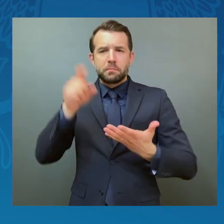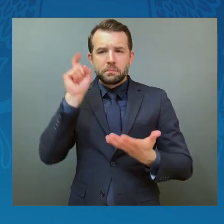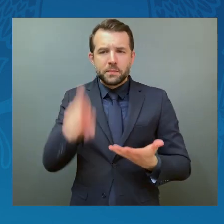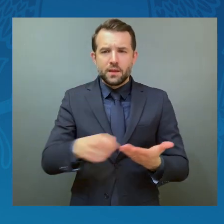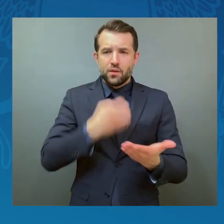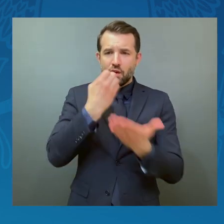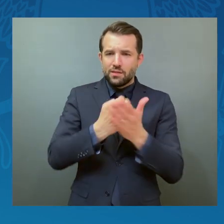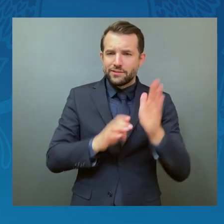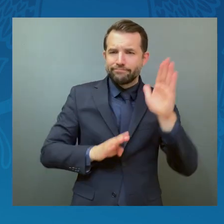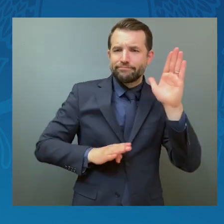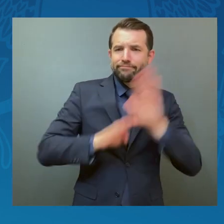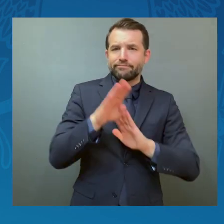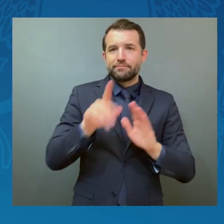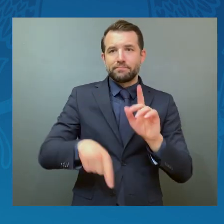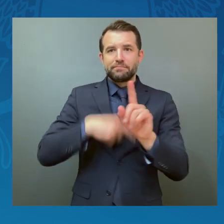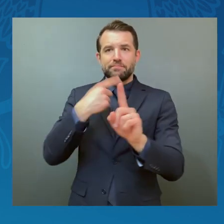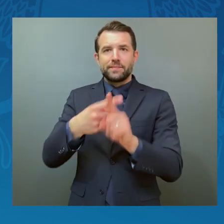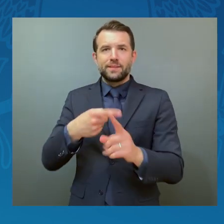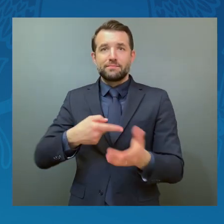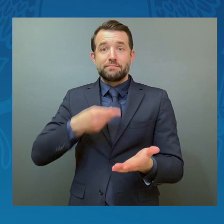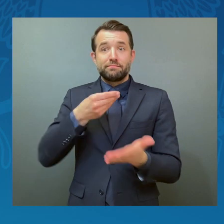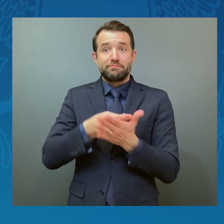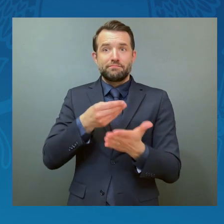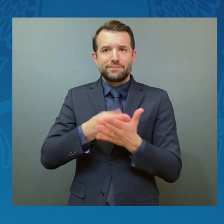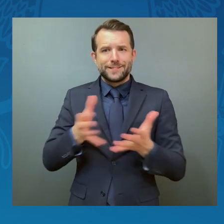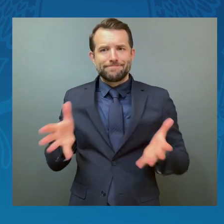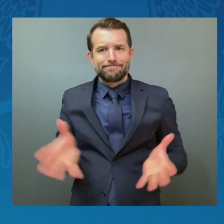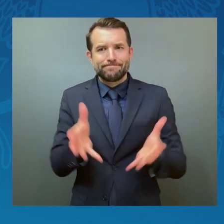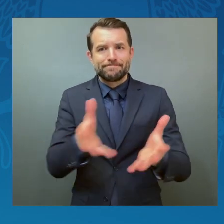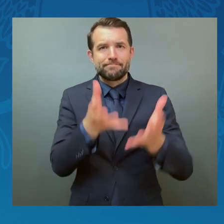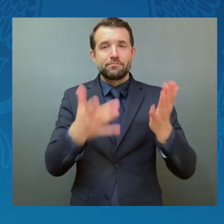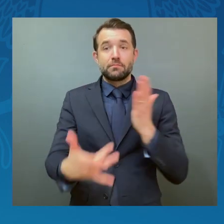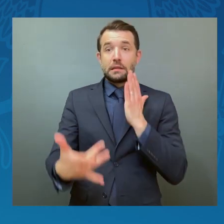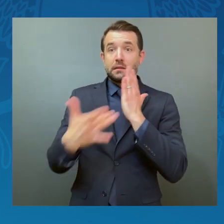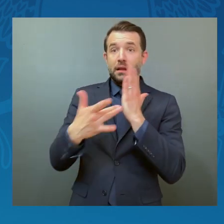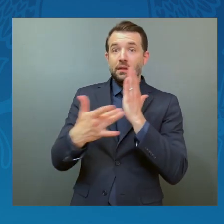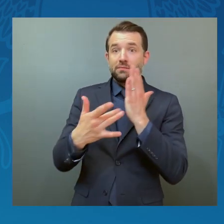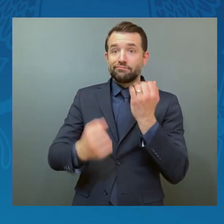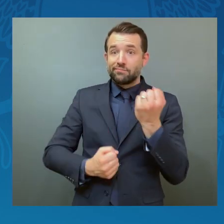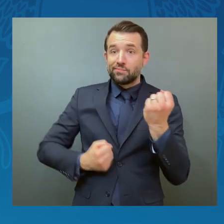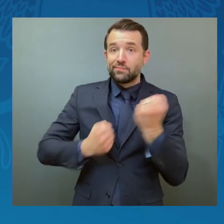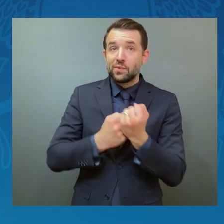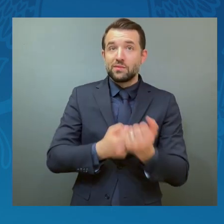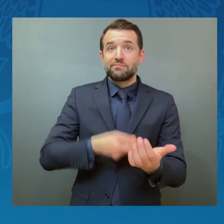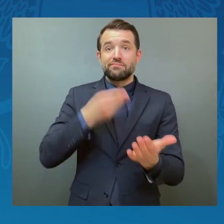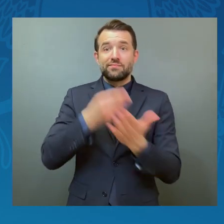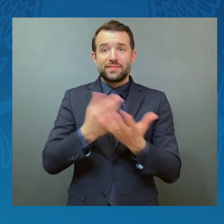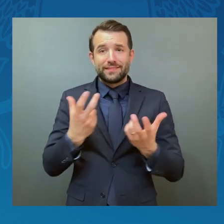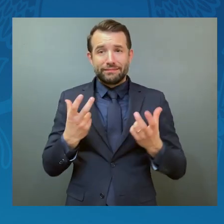by providing technical assistance and financial investments, in rural water, electricity,